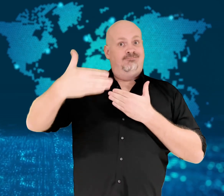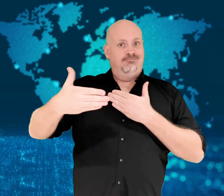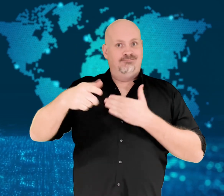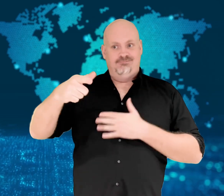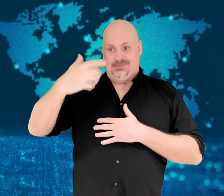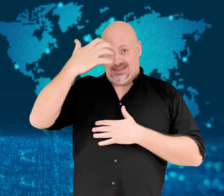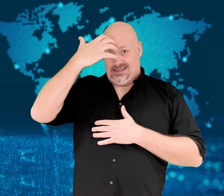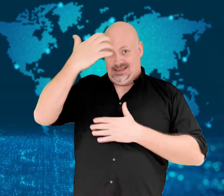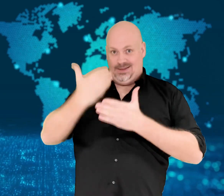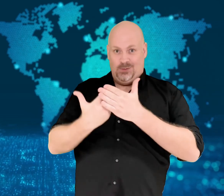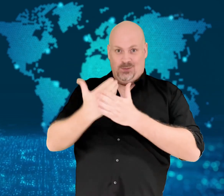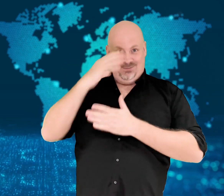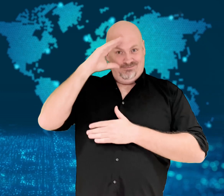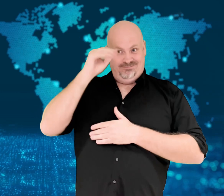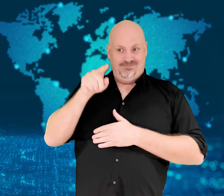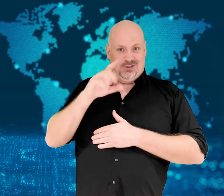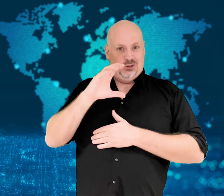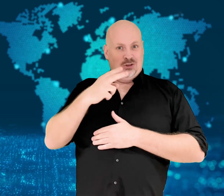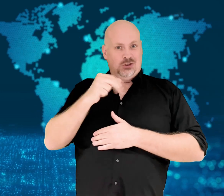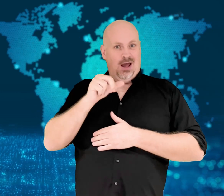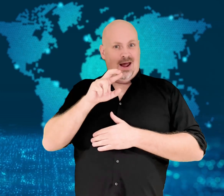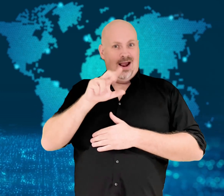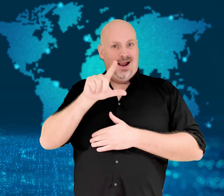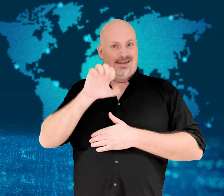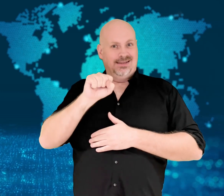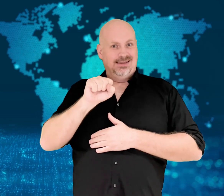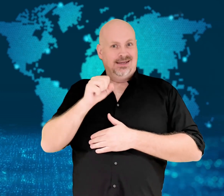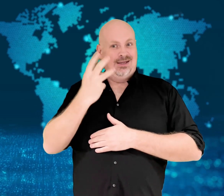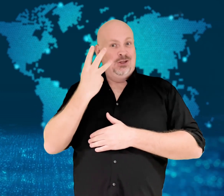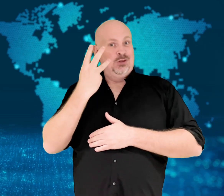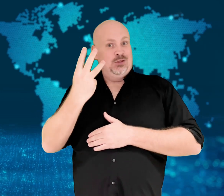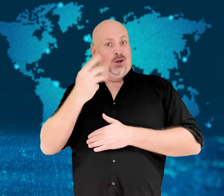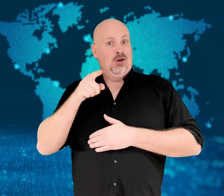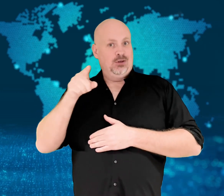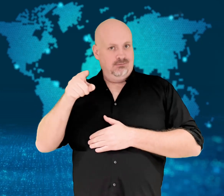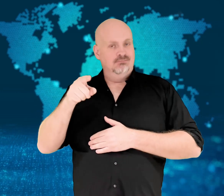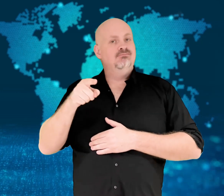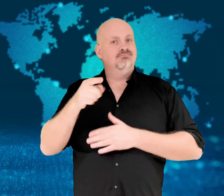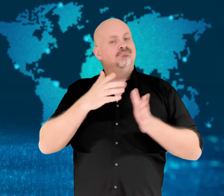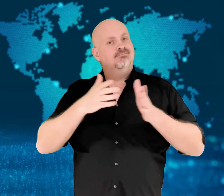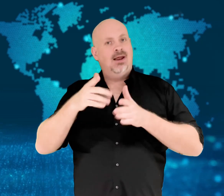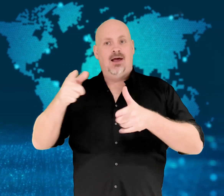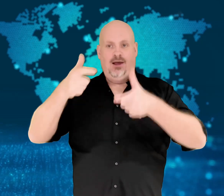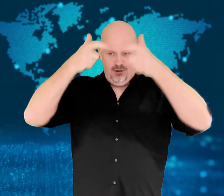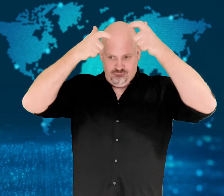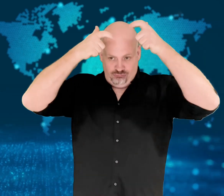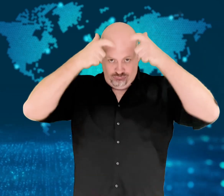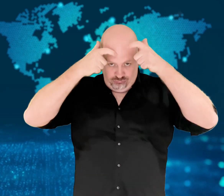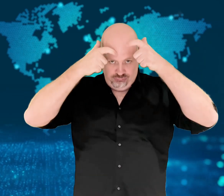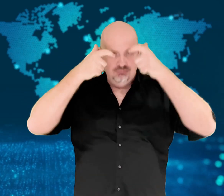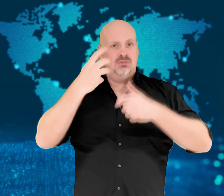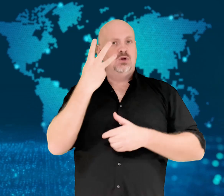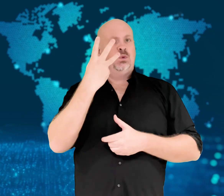for a three-day celebration to mark King Charles III's coronation.